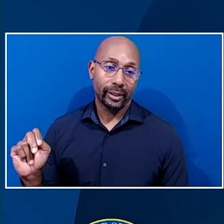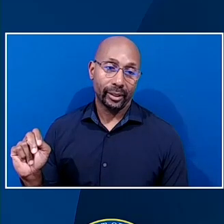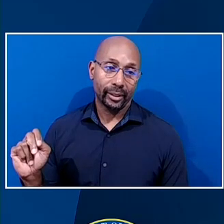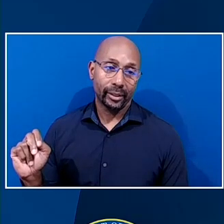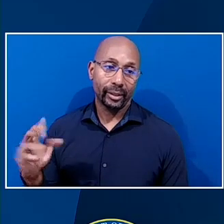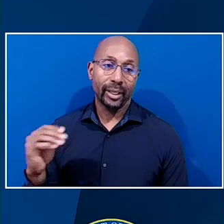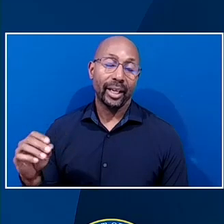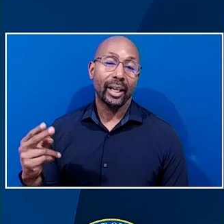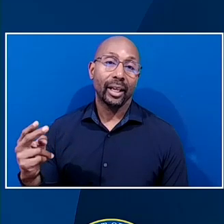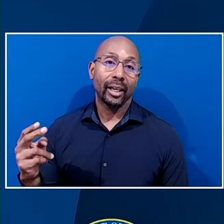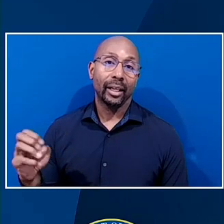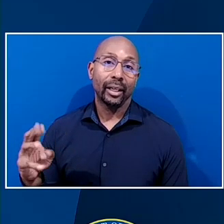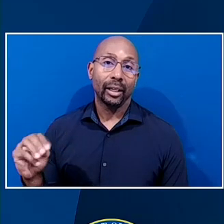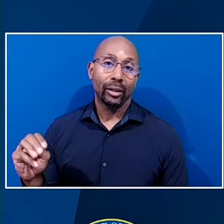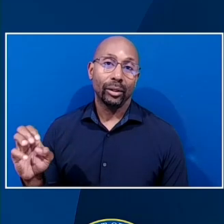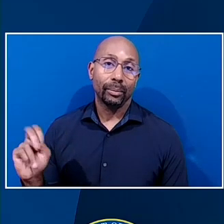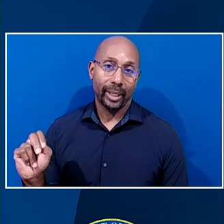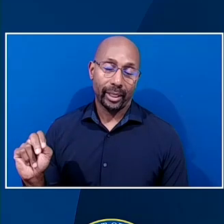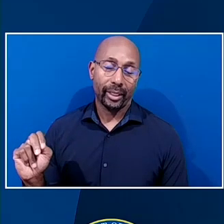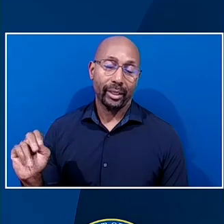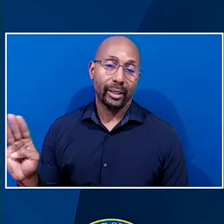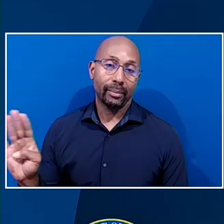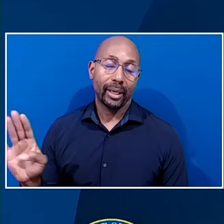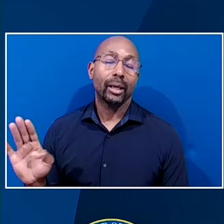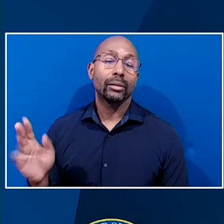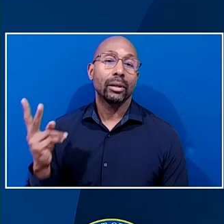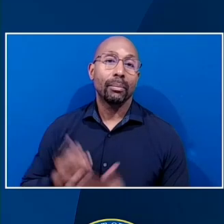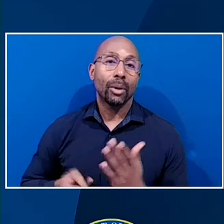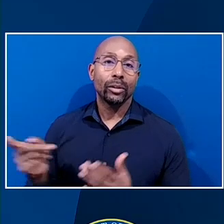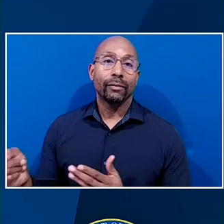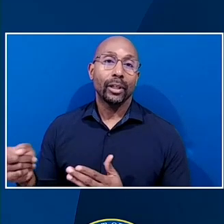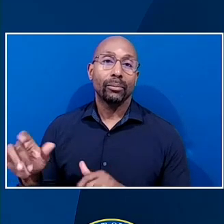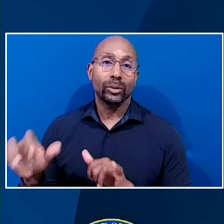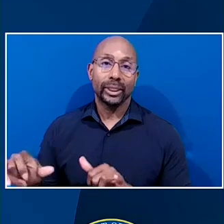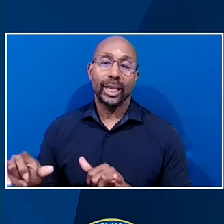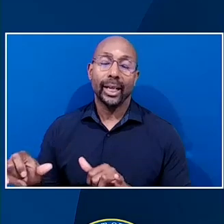Bounds will be both at the table for the